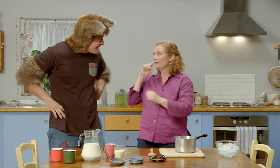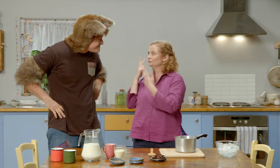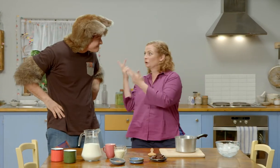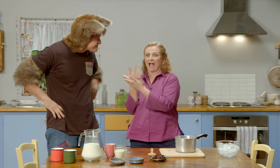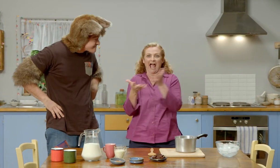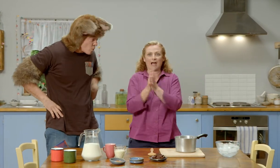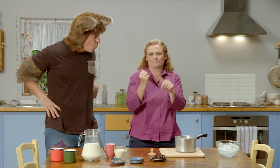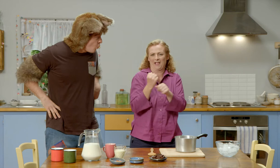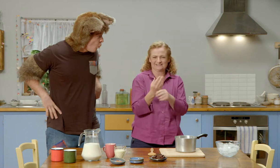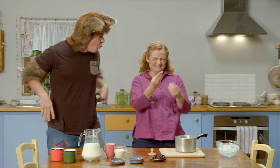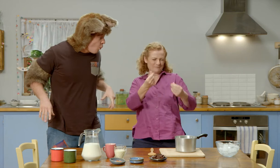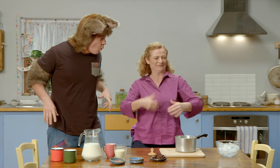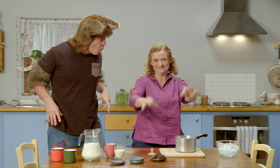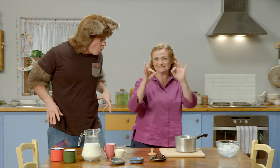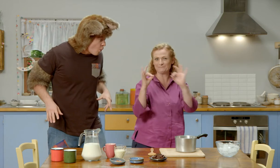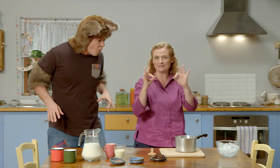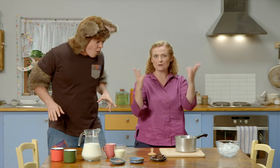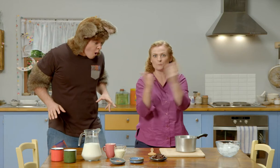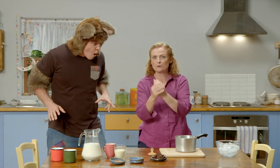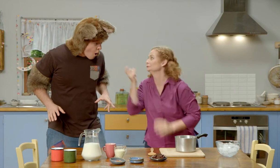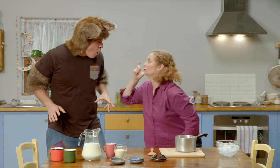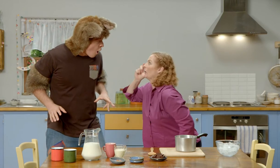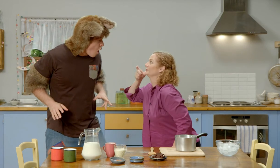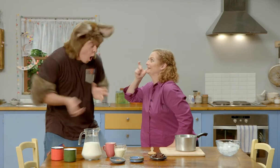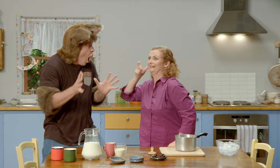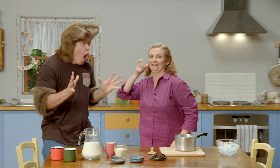I’m going show you how to make something special with chocolate.